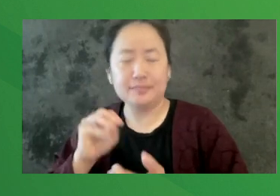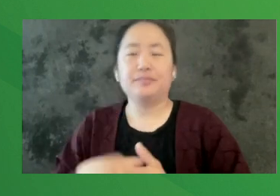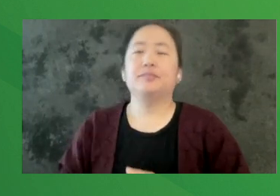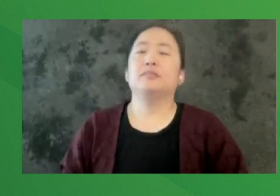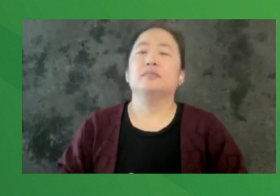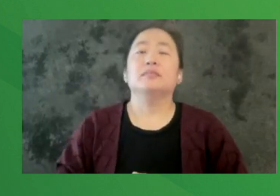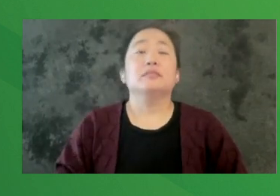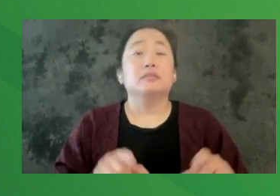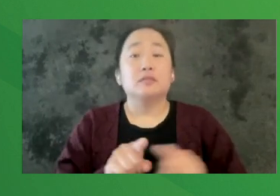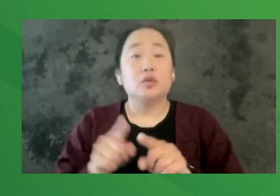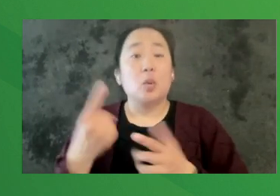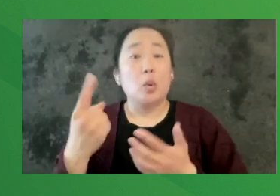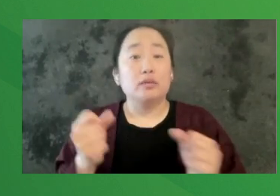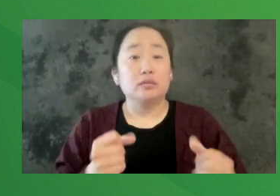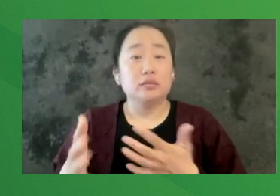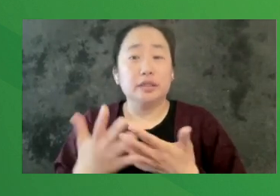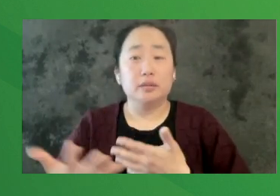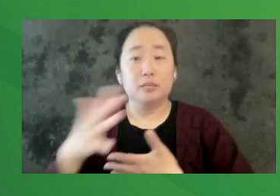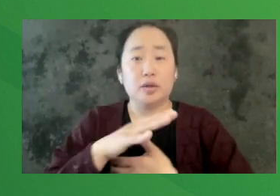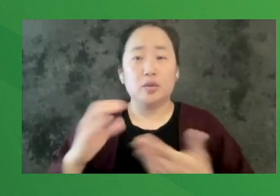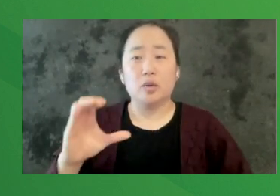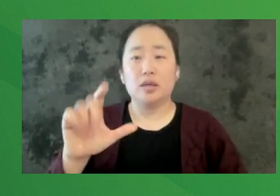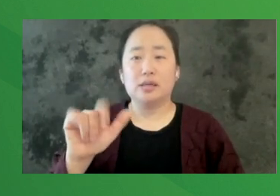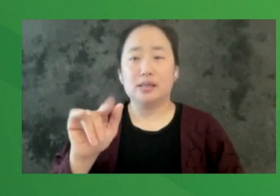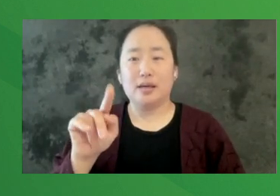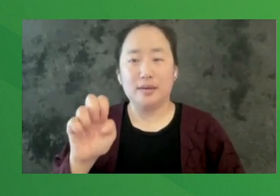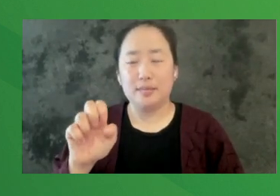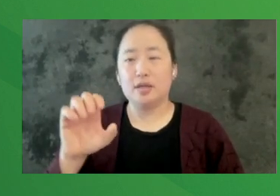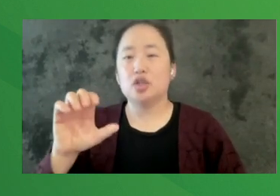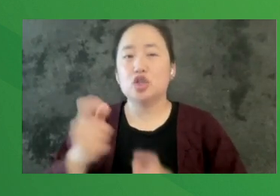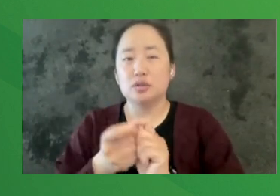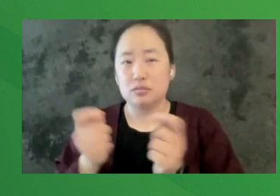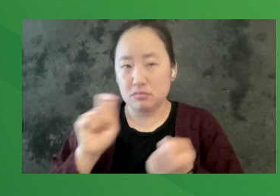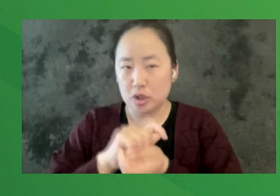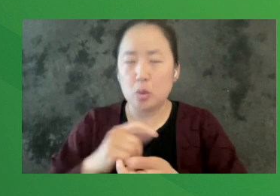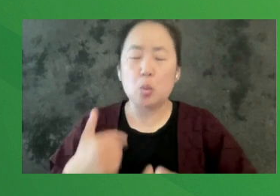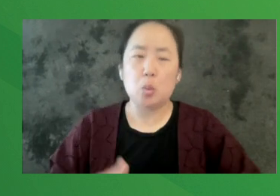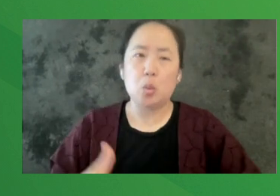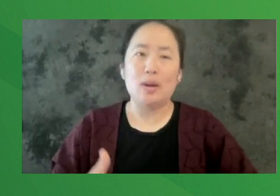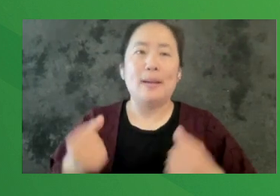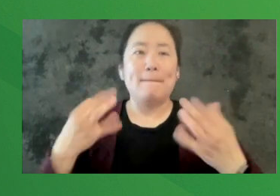we know that so many people are working on this from so many angles. But we also know it's one